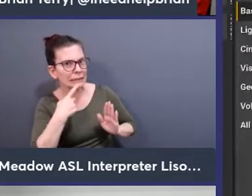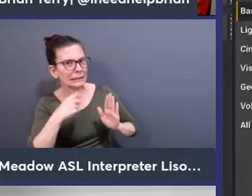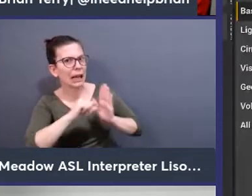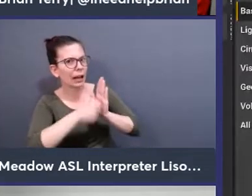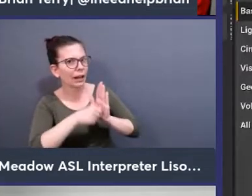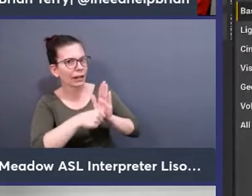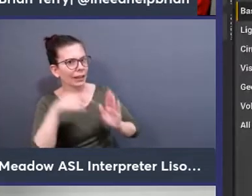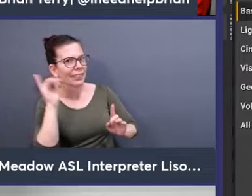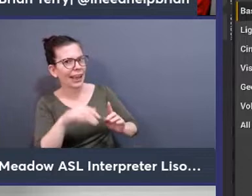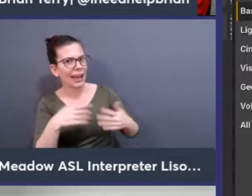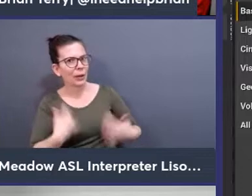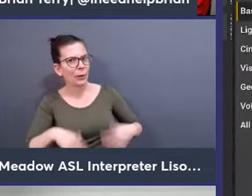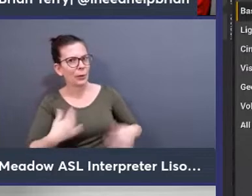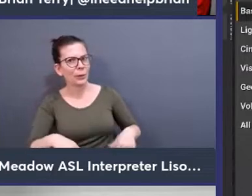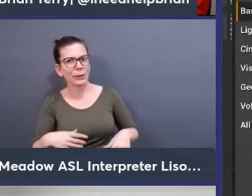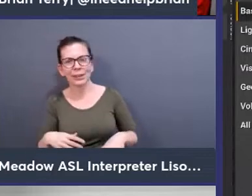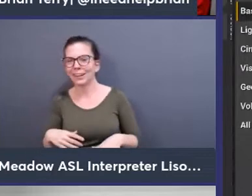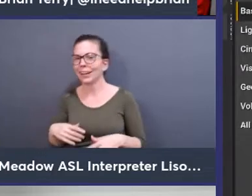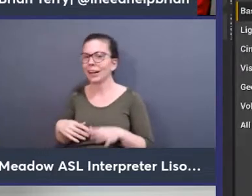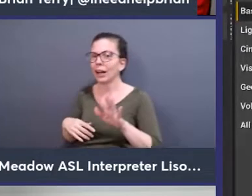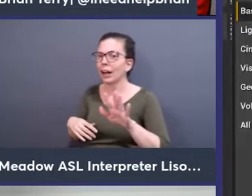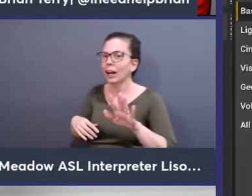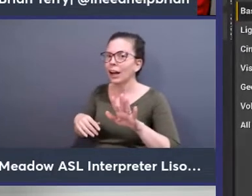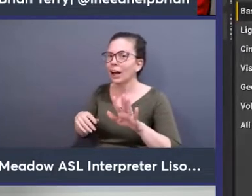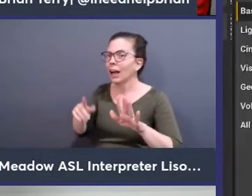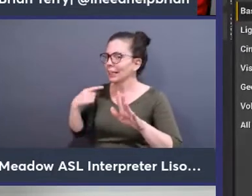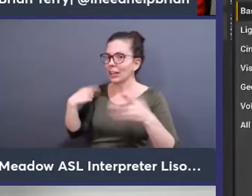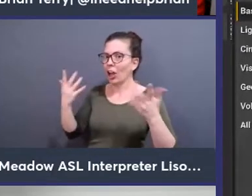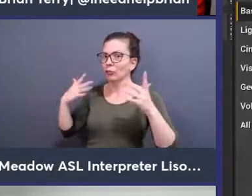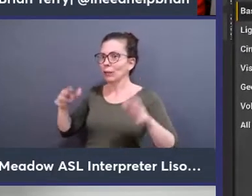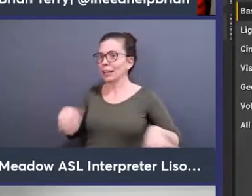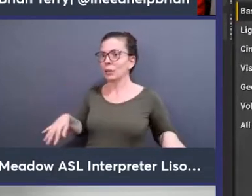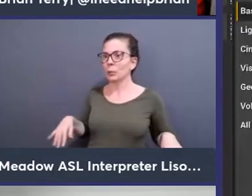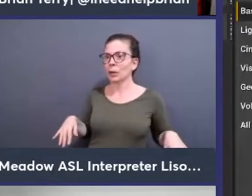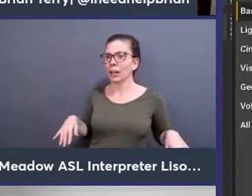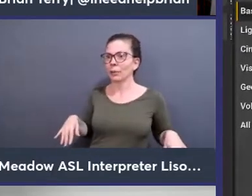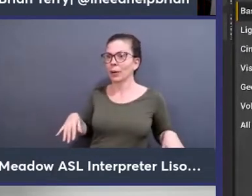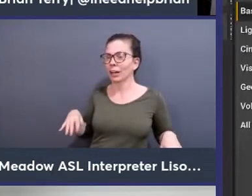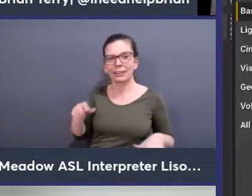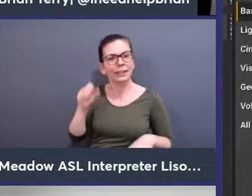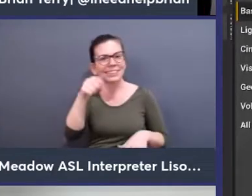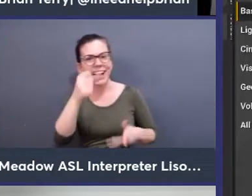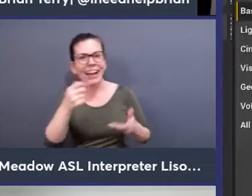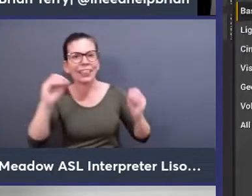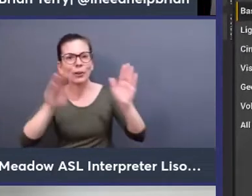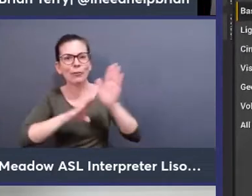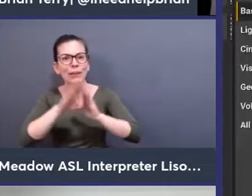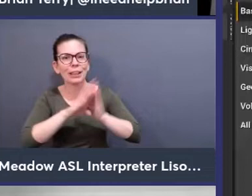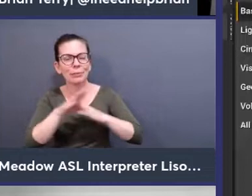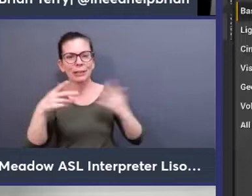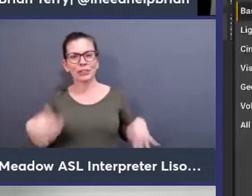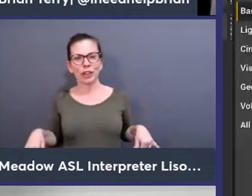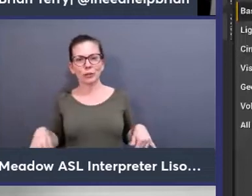Just so you know. (overlapping discussion) (speaking faintly) Doing anything in a half an hour.